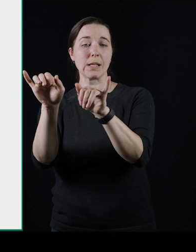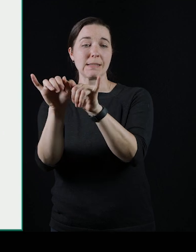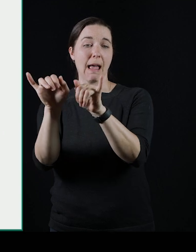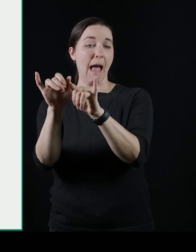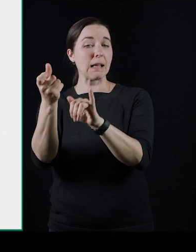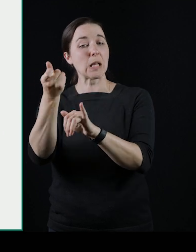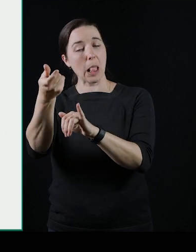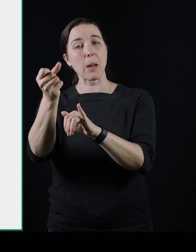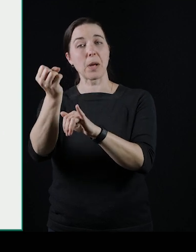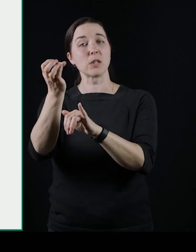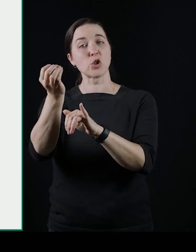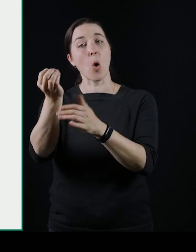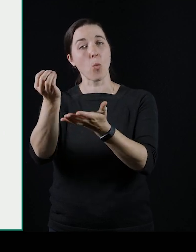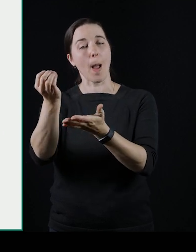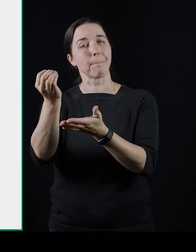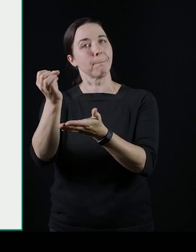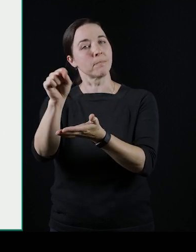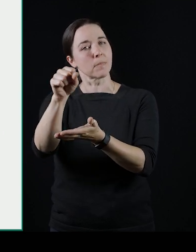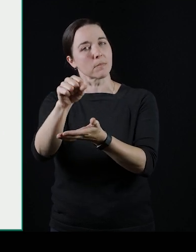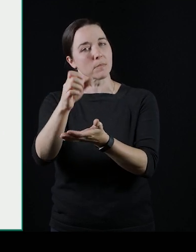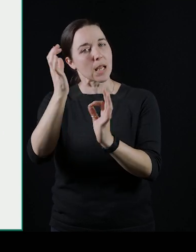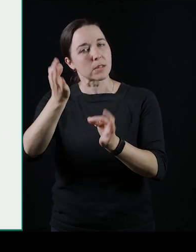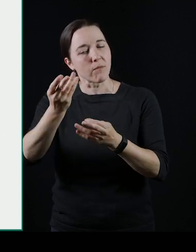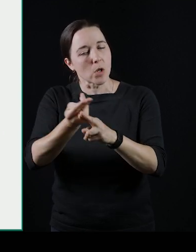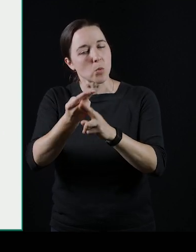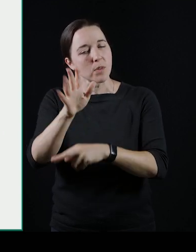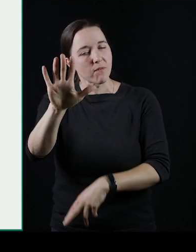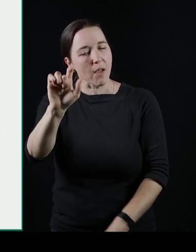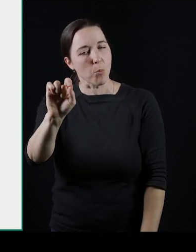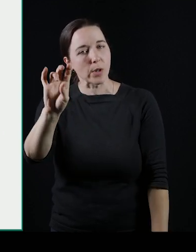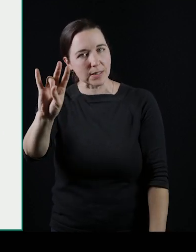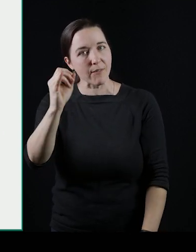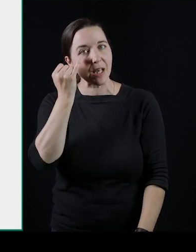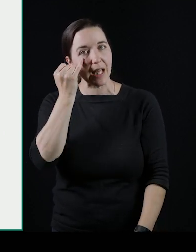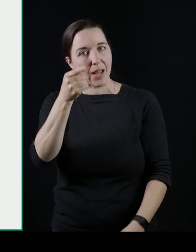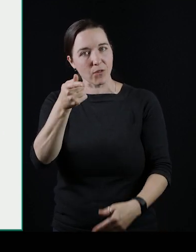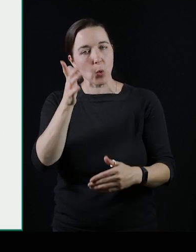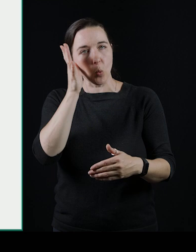So yeah, definitely use 5.7 if you have migrating.